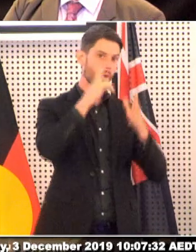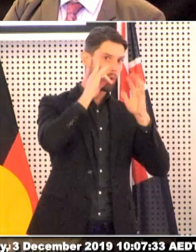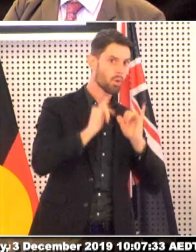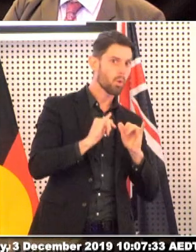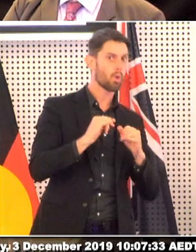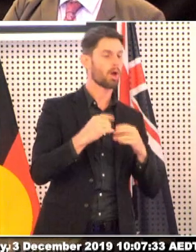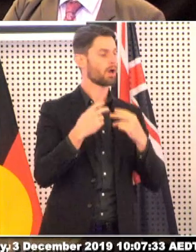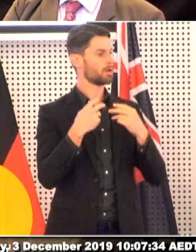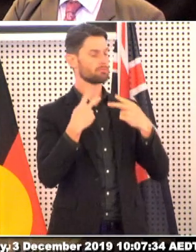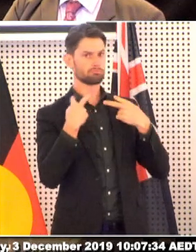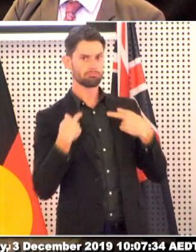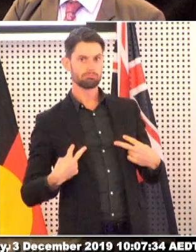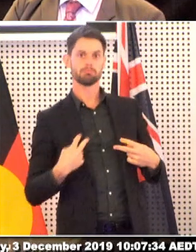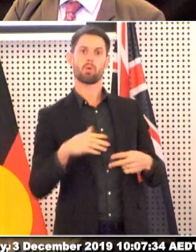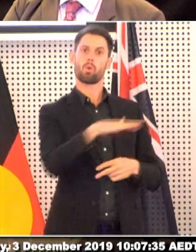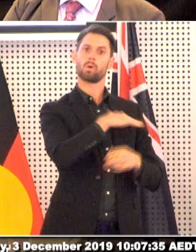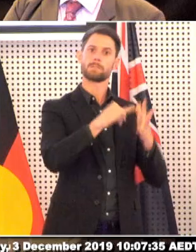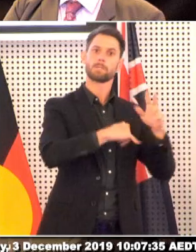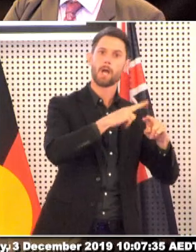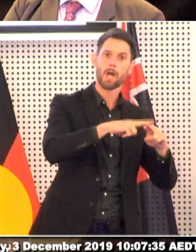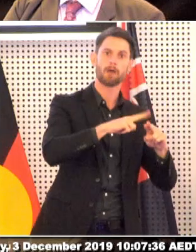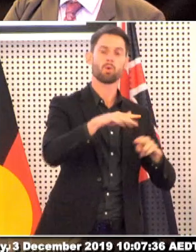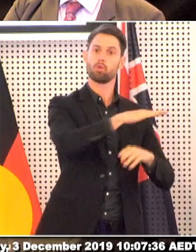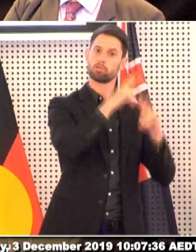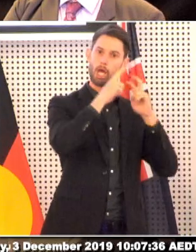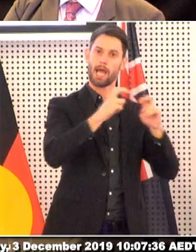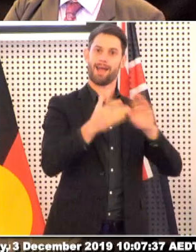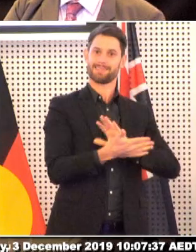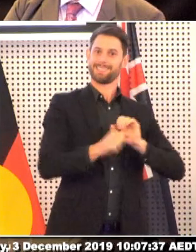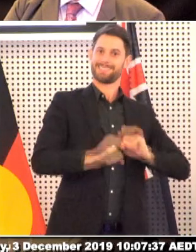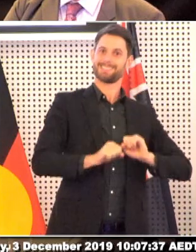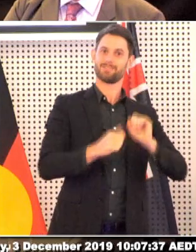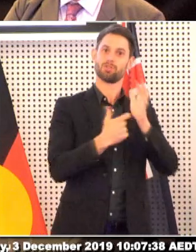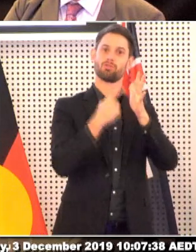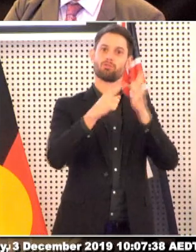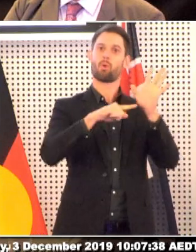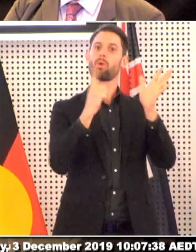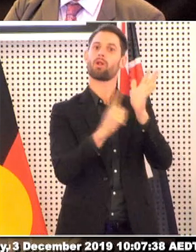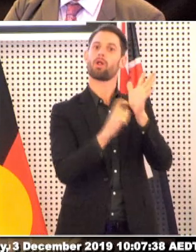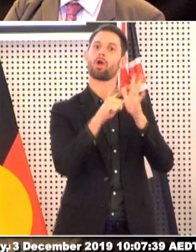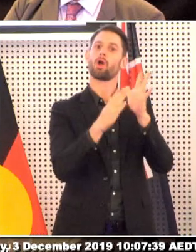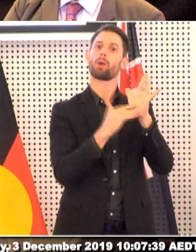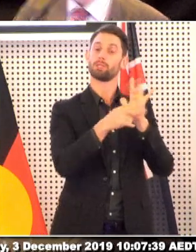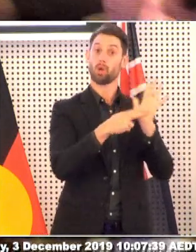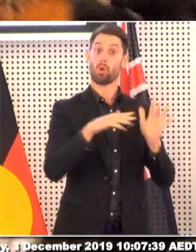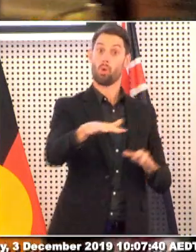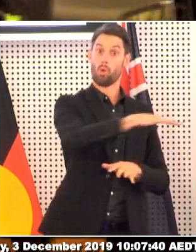large Research, Policy and Strategy teams, we also acknowledge the International Day of People with Disability.